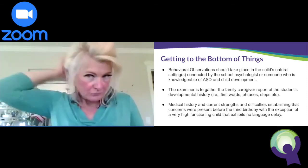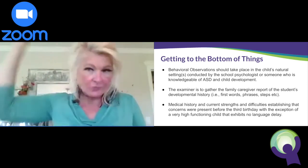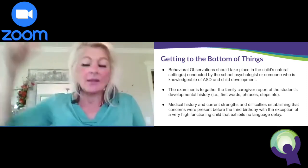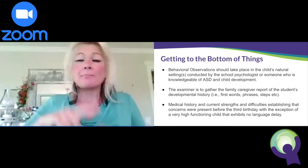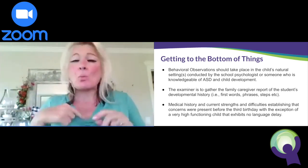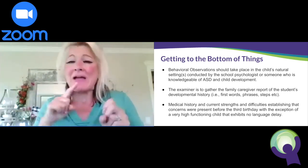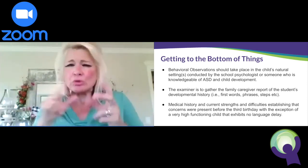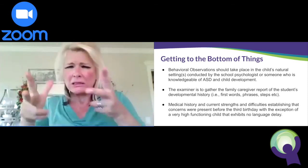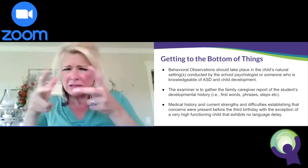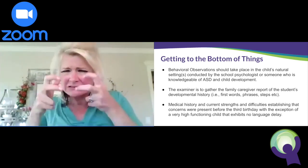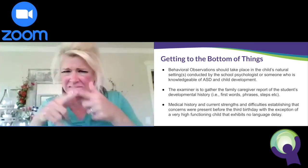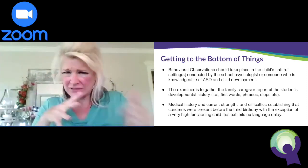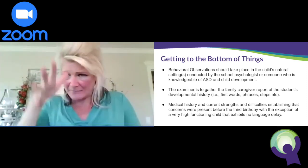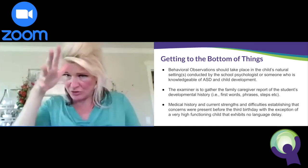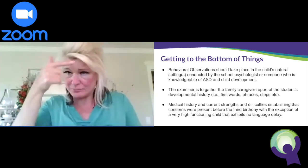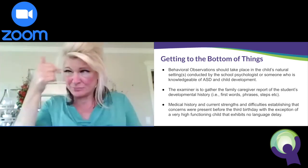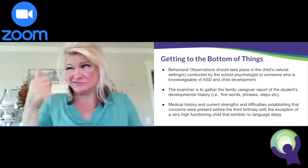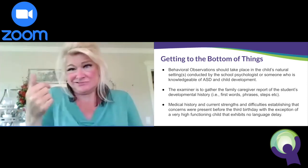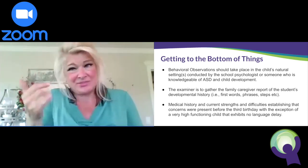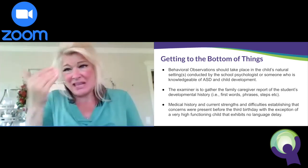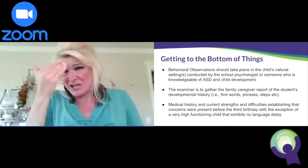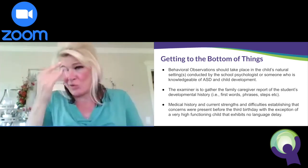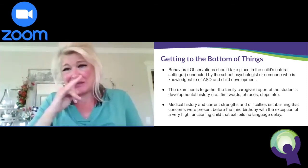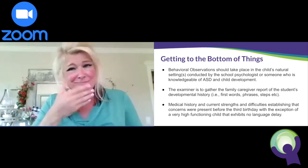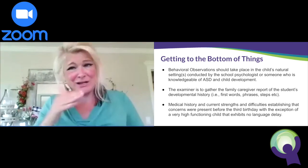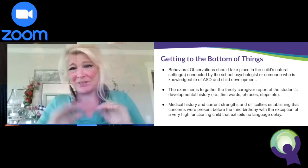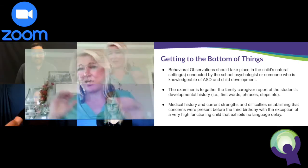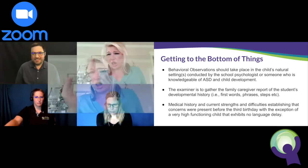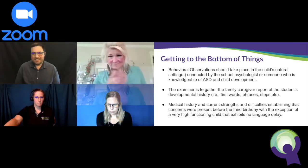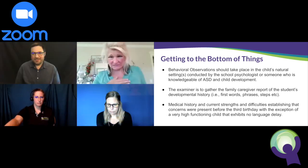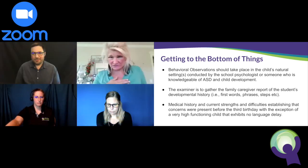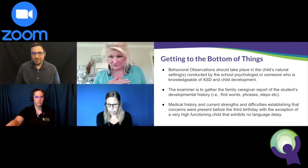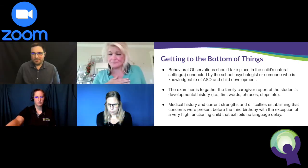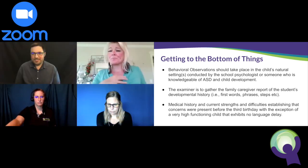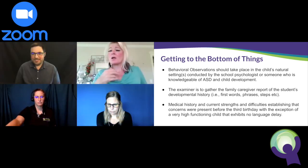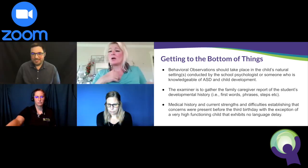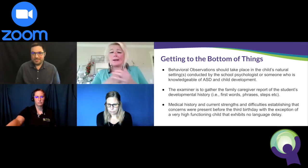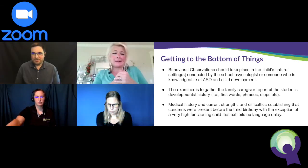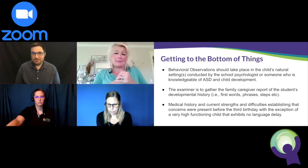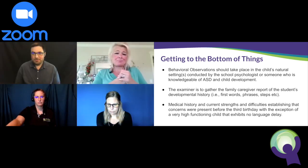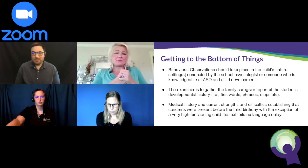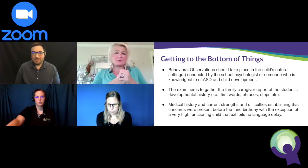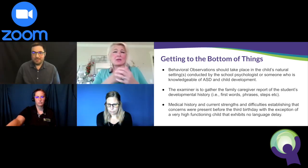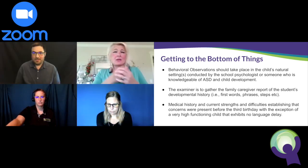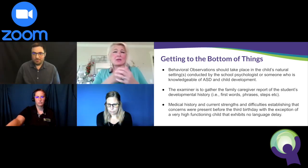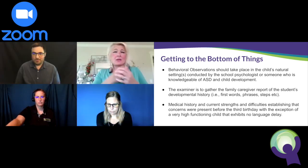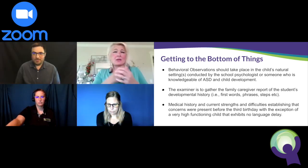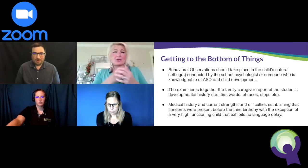education you are in the back seat, some of us are in the trunk. We really need to be on board with the